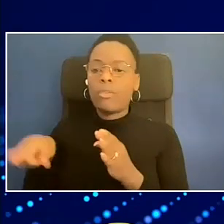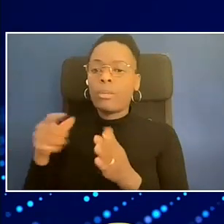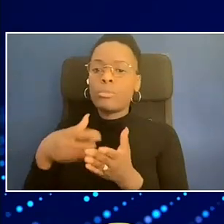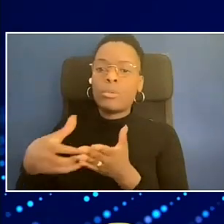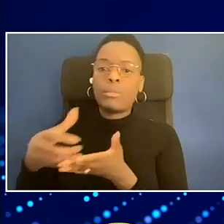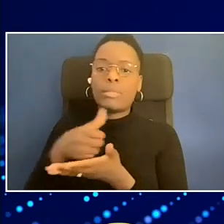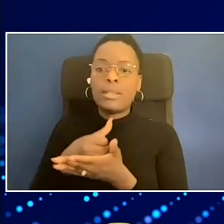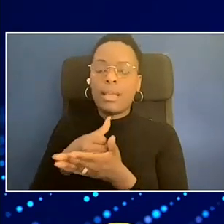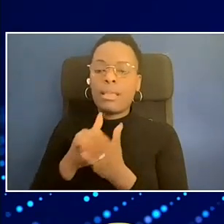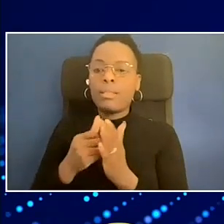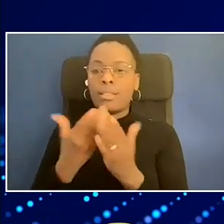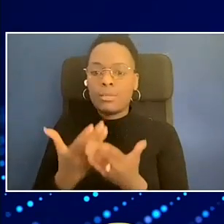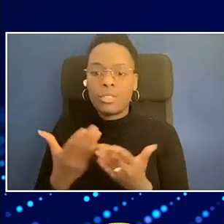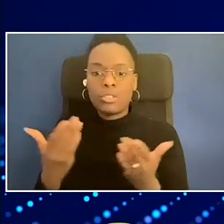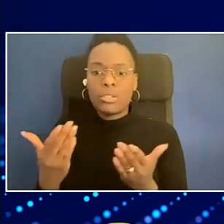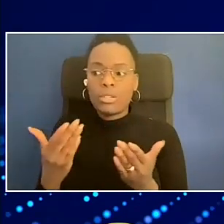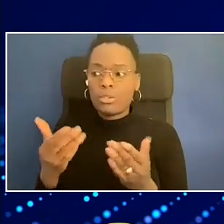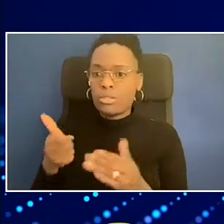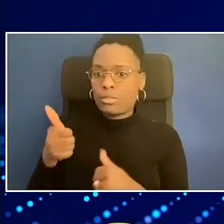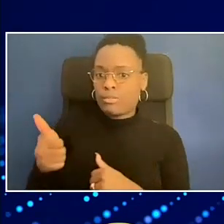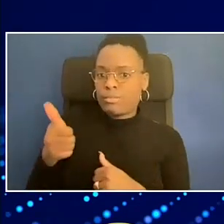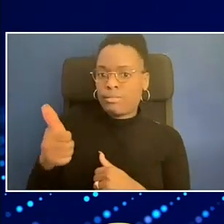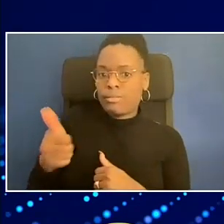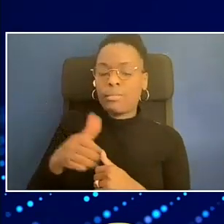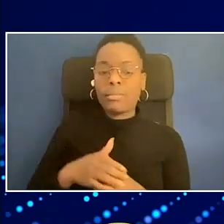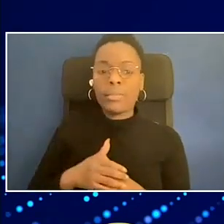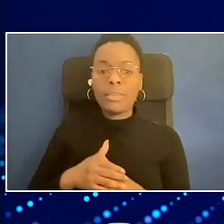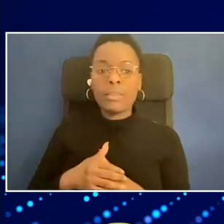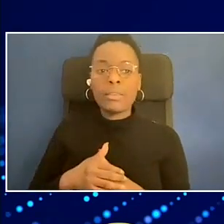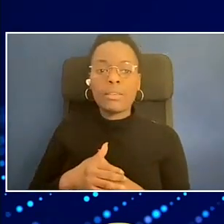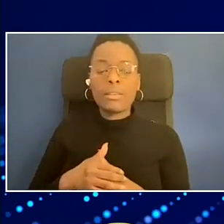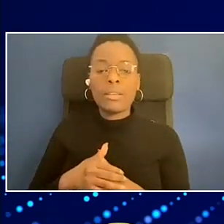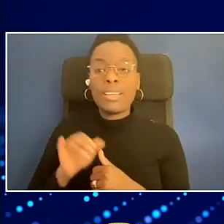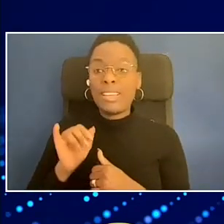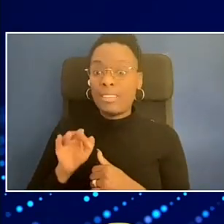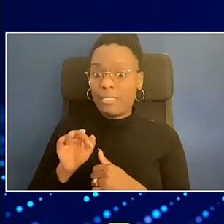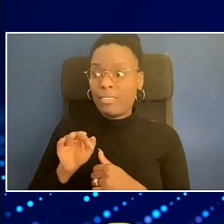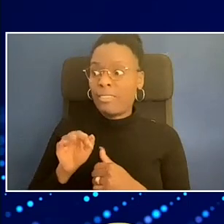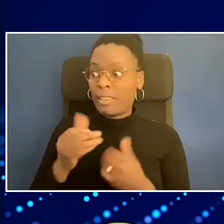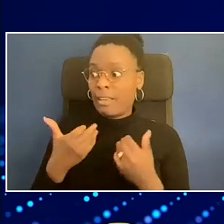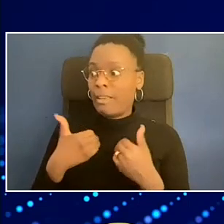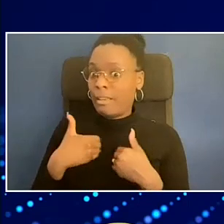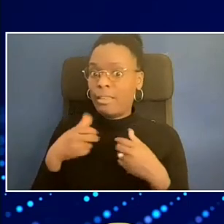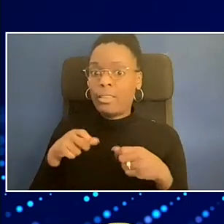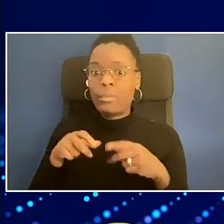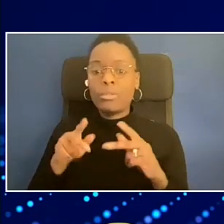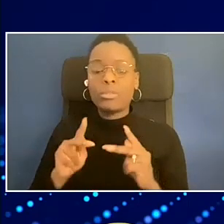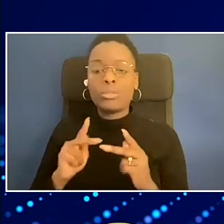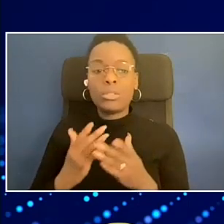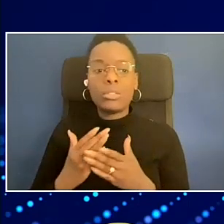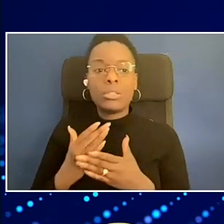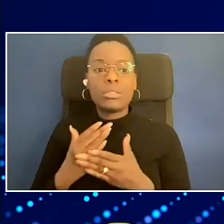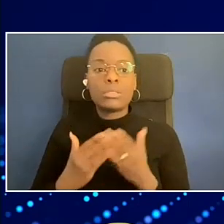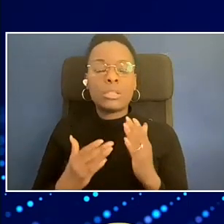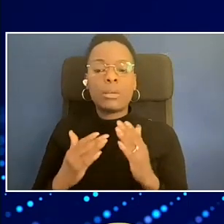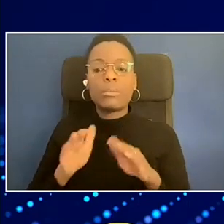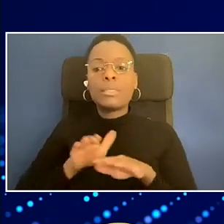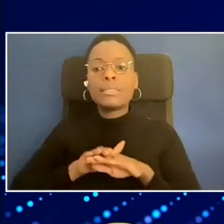own. And even if there were, there are some distinct and unique risks to allowing